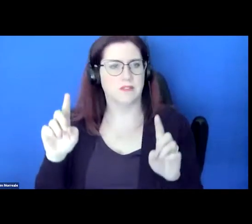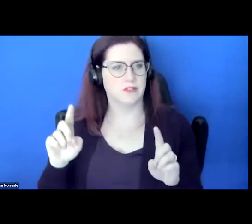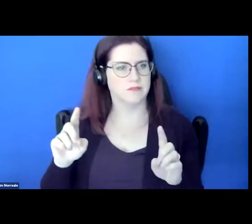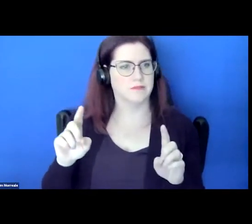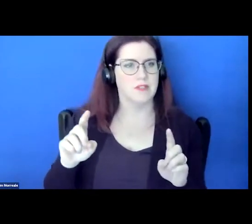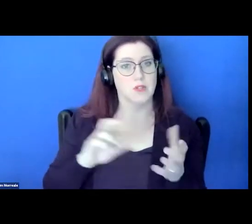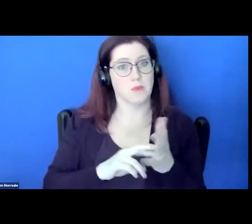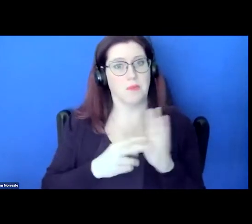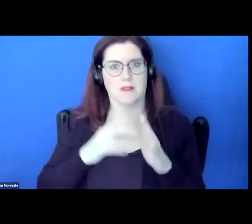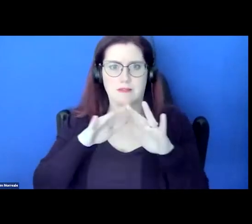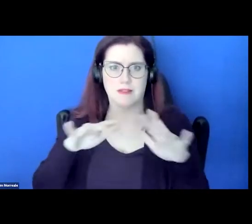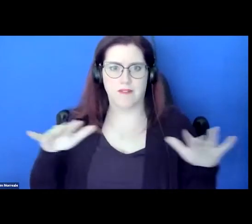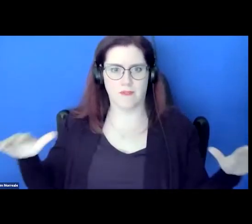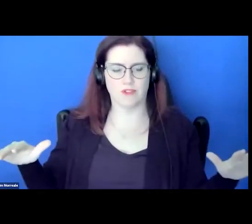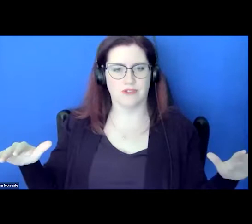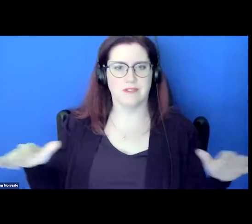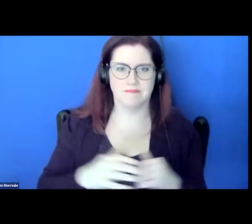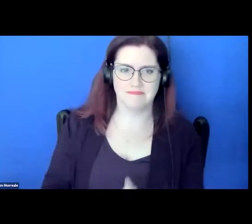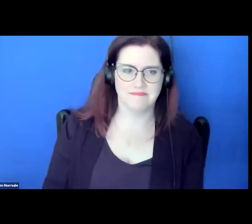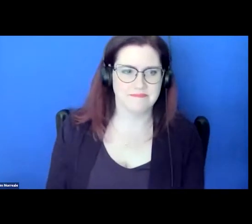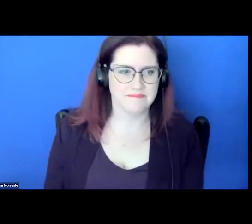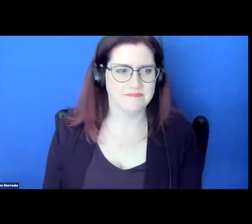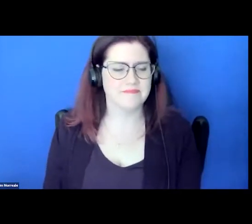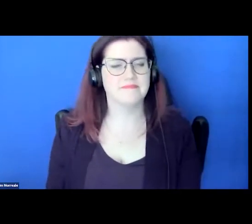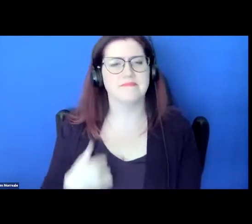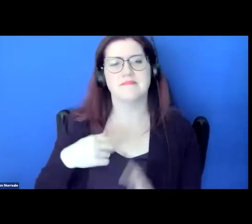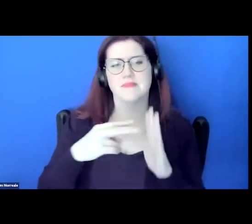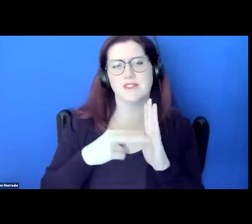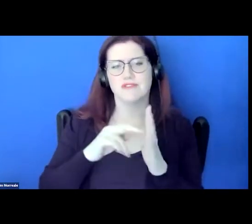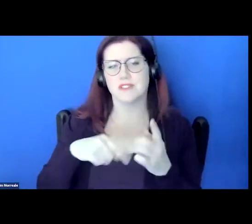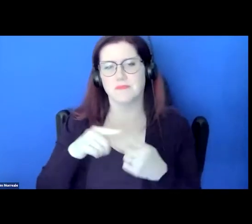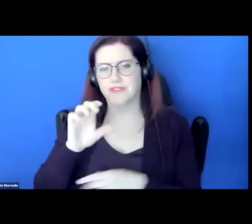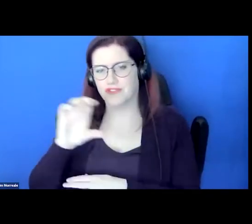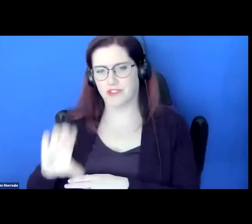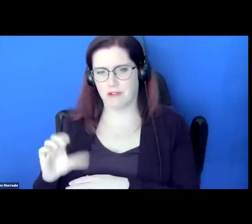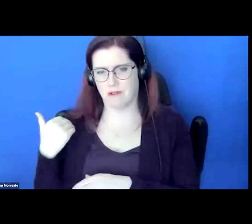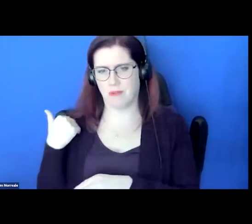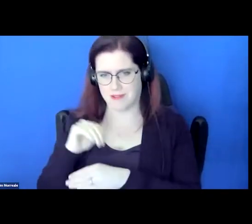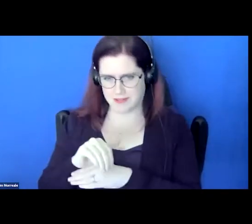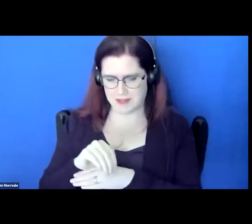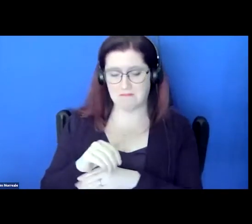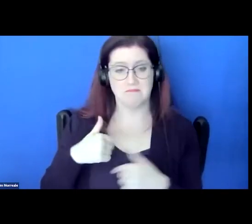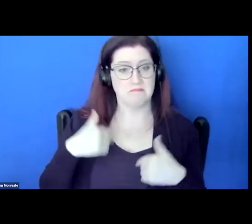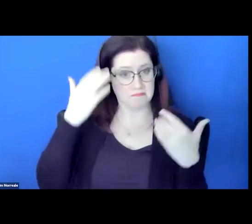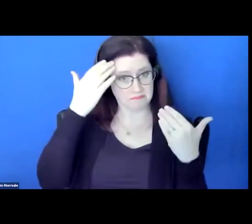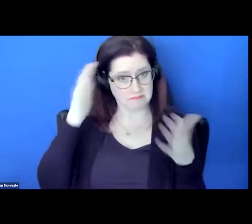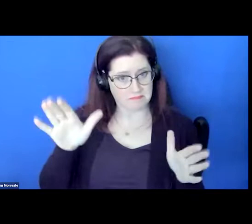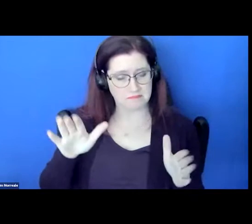that is diverse in intertribal. So I was reading about Chicago last night, and I didn't know that Chicago is the third largest